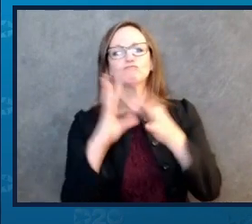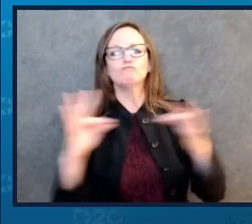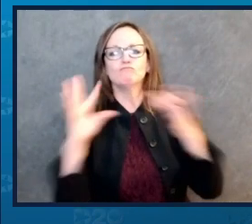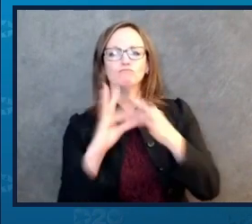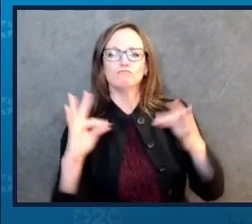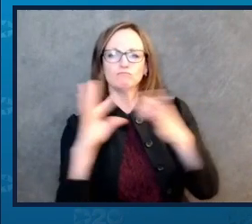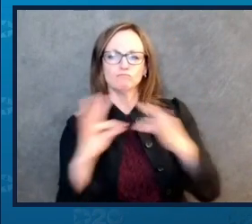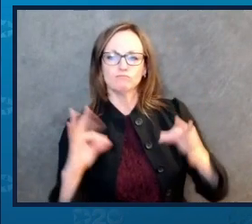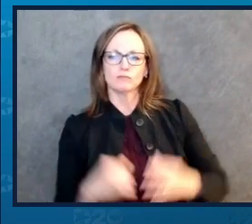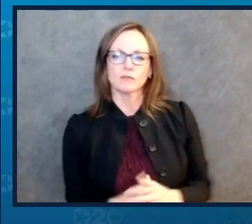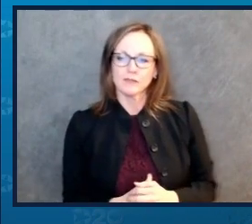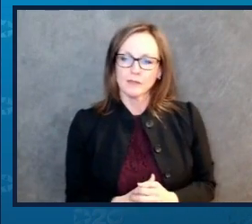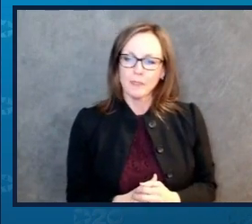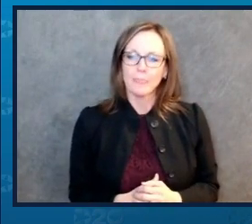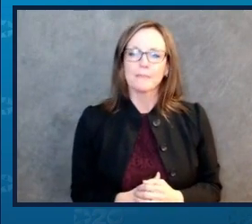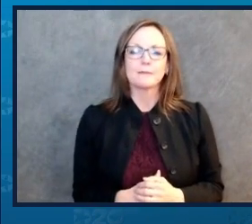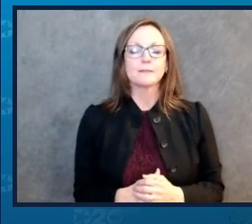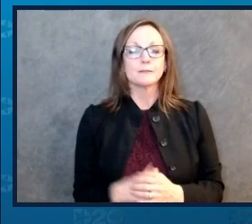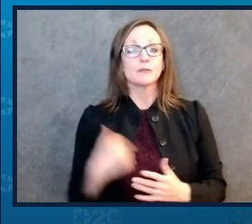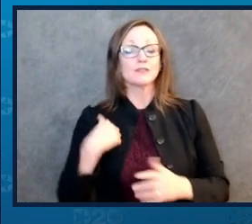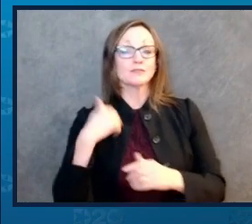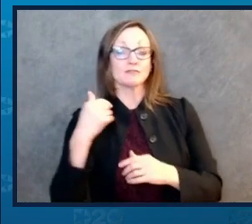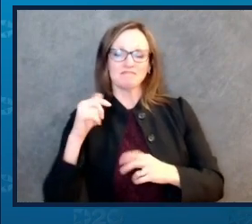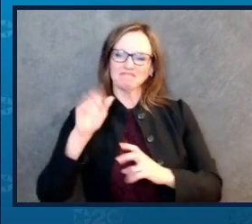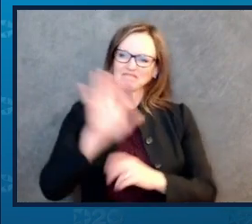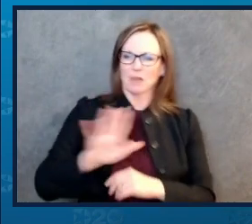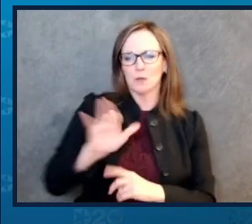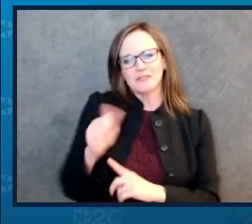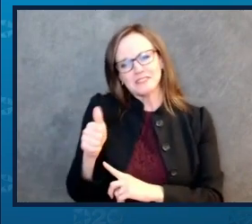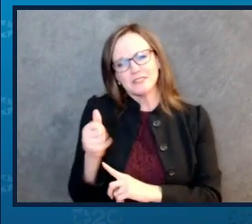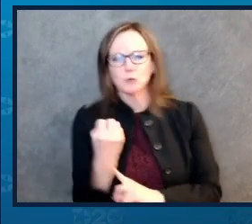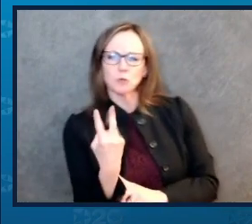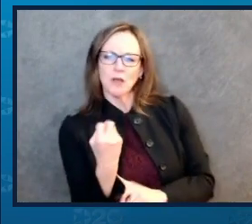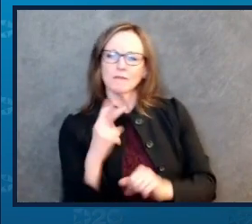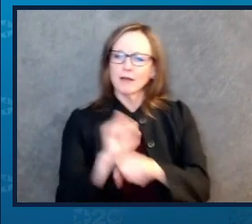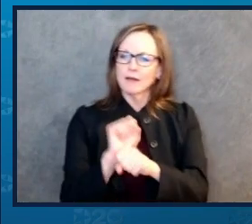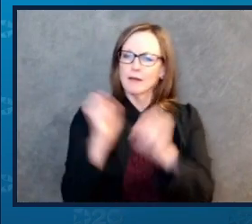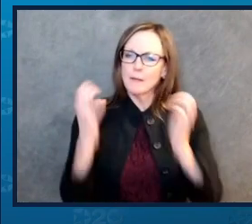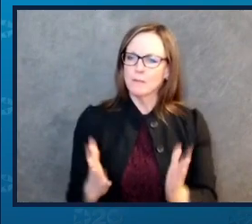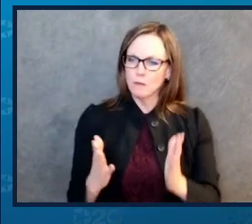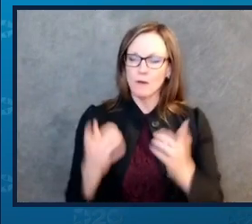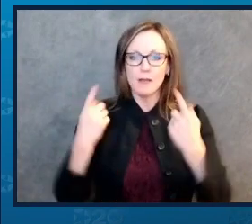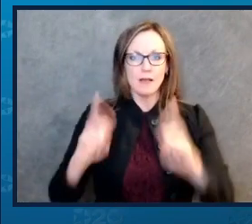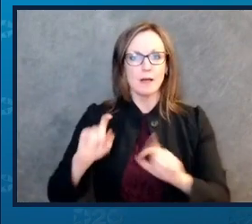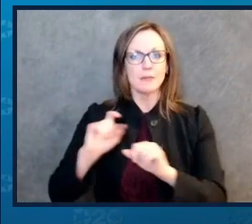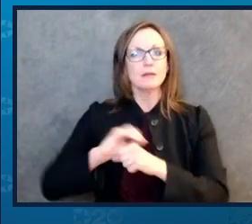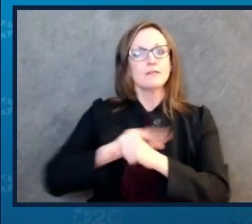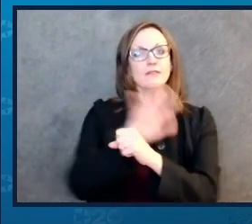ON GIVE DAY IN, WHEN COVID-19 HIT, IT WAS A LOT OF CONFUSION.